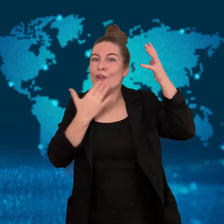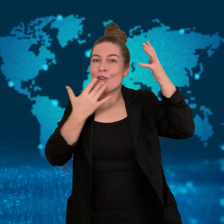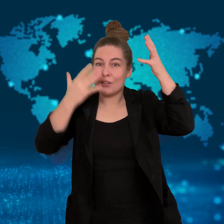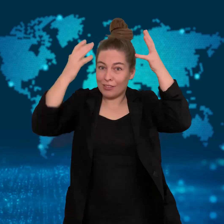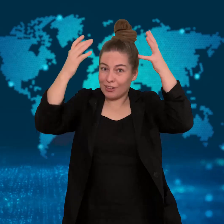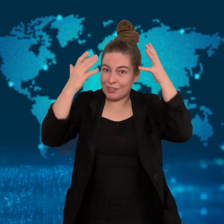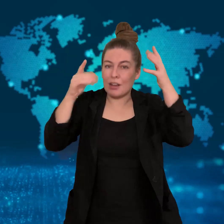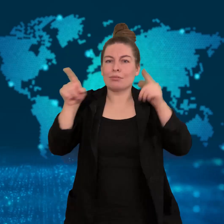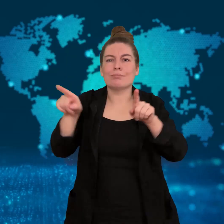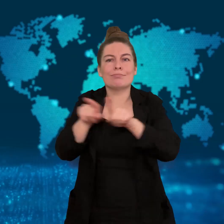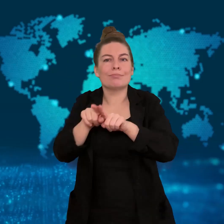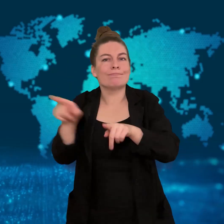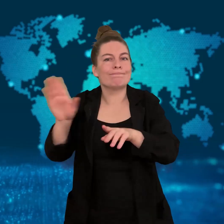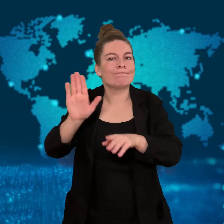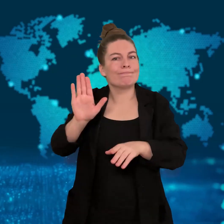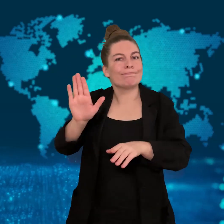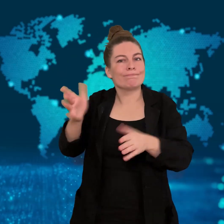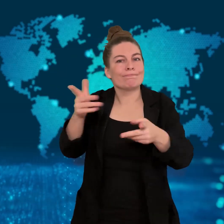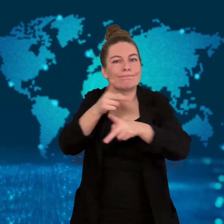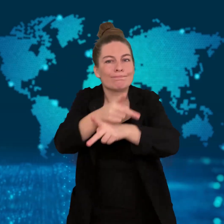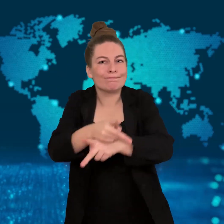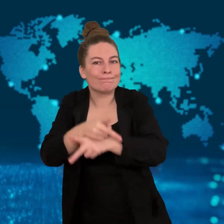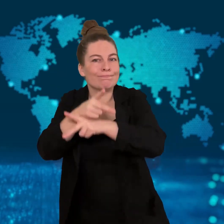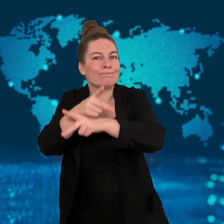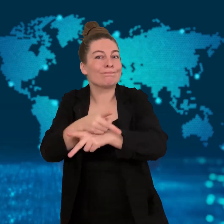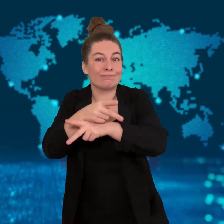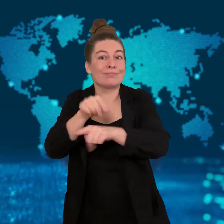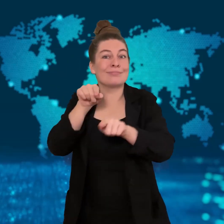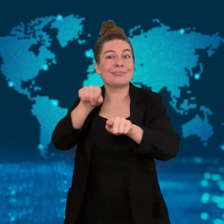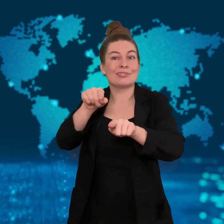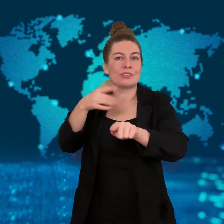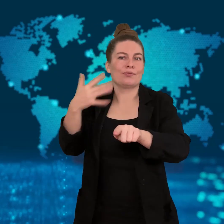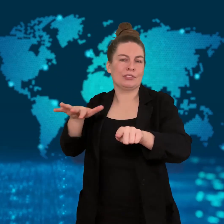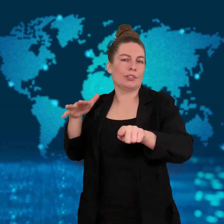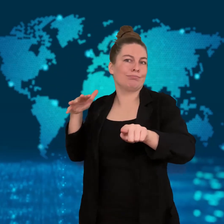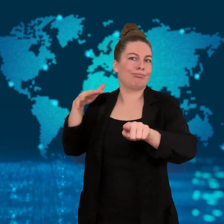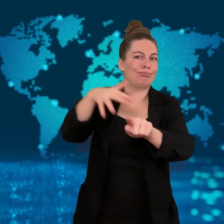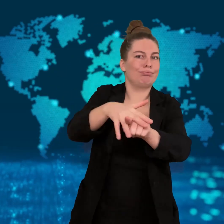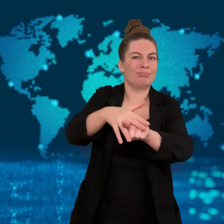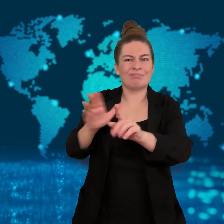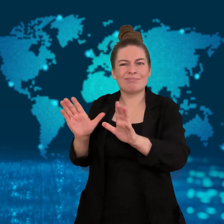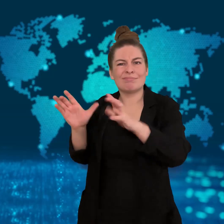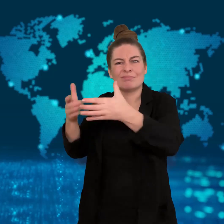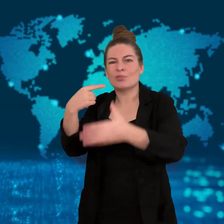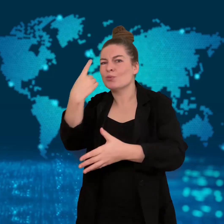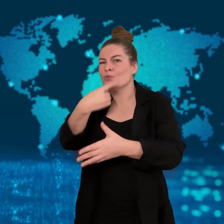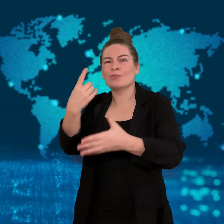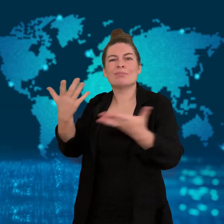The peacekeepers, called "Blue Helmets" were working at Semuliki